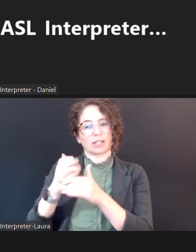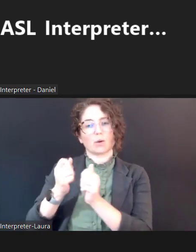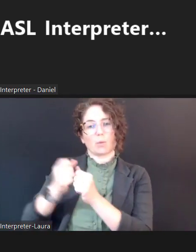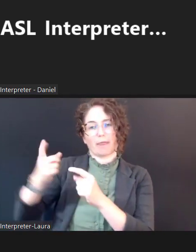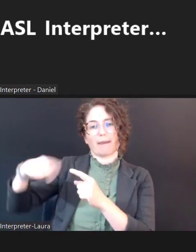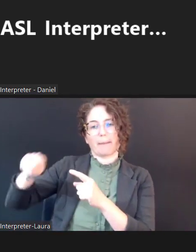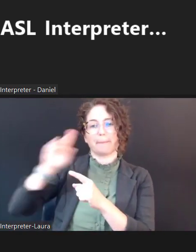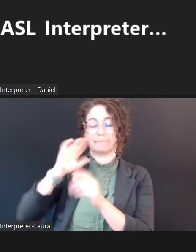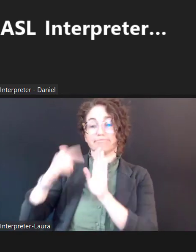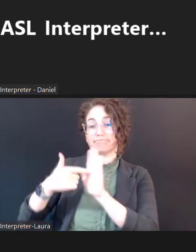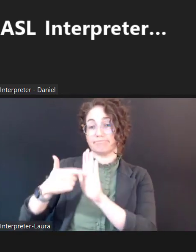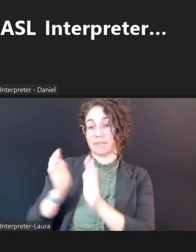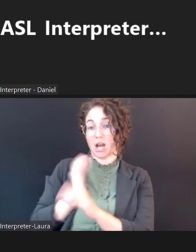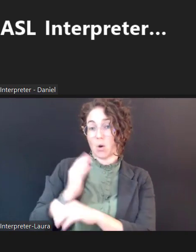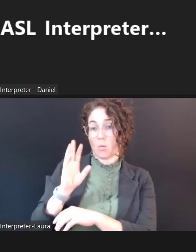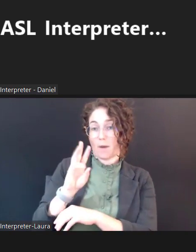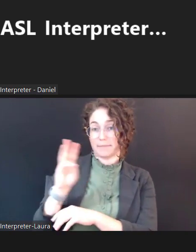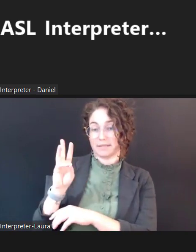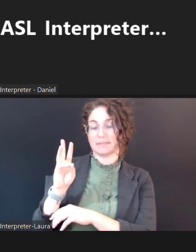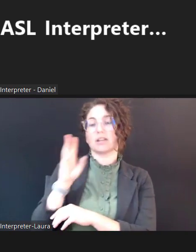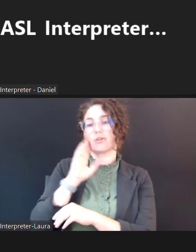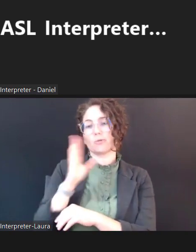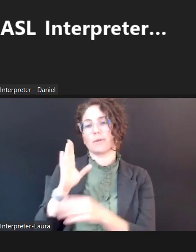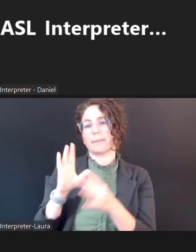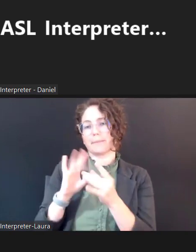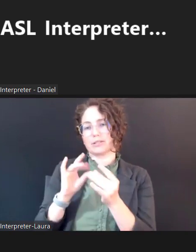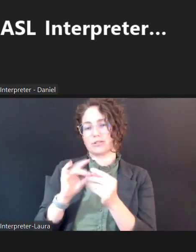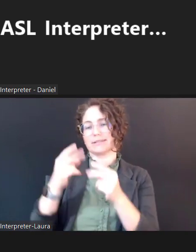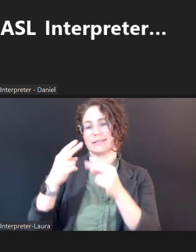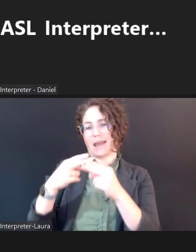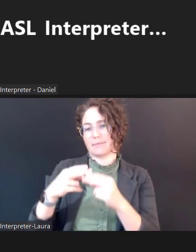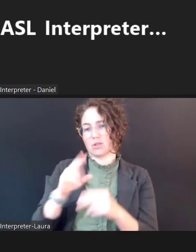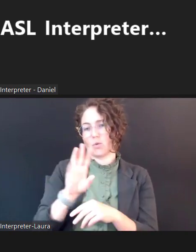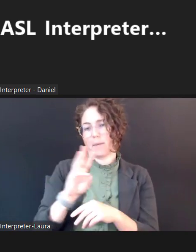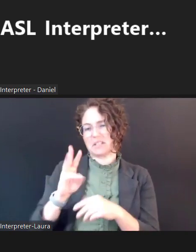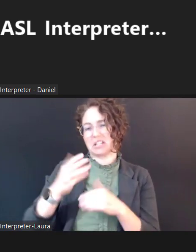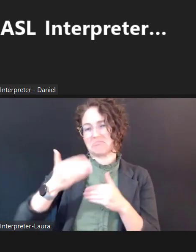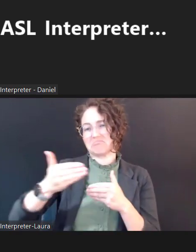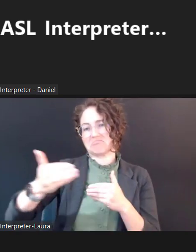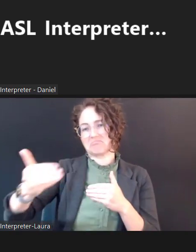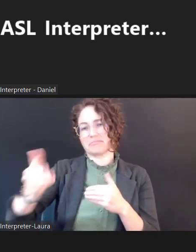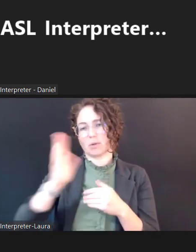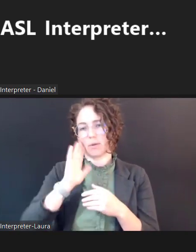talking about those periodically throughout our presentation today. Kidshearing.org.